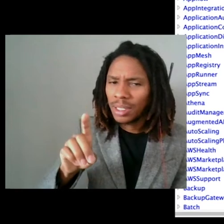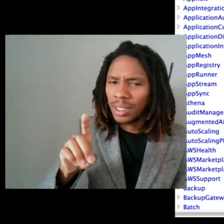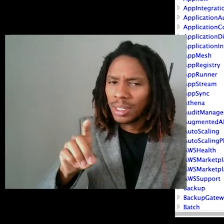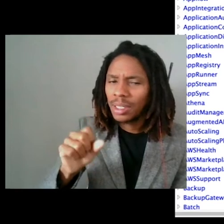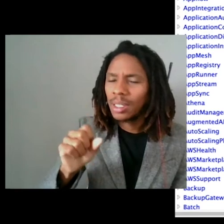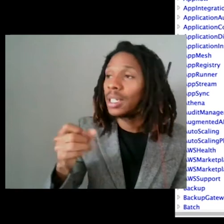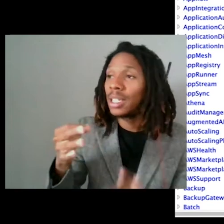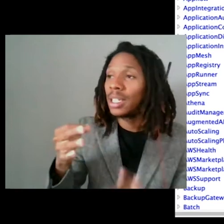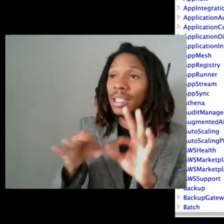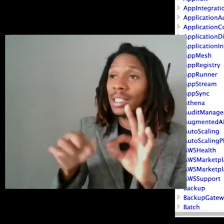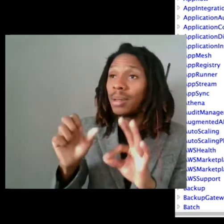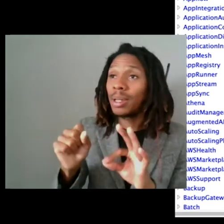You uncheck the box.